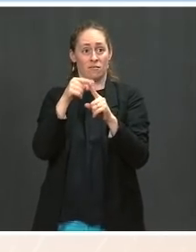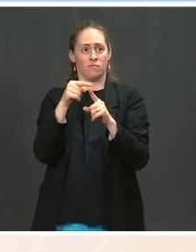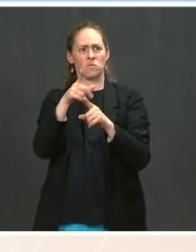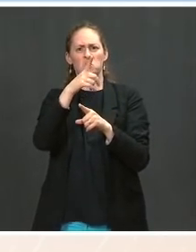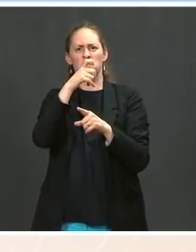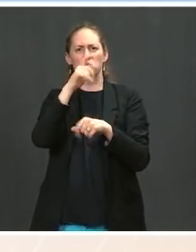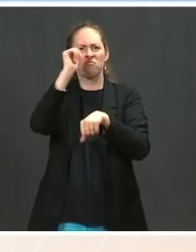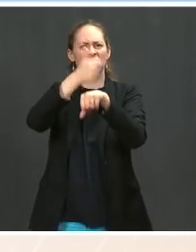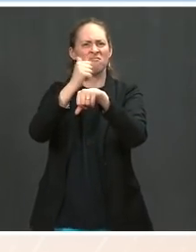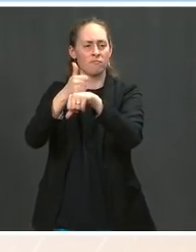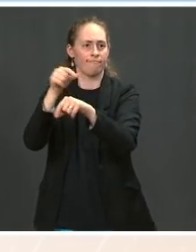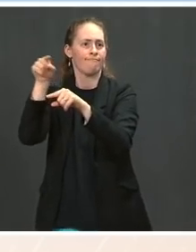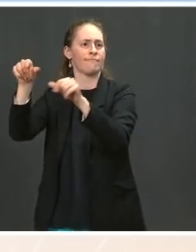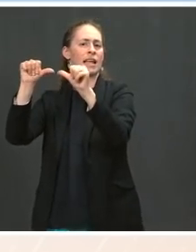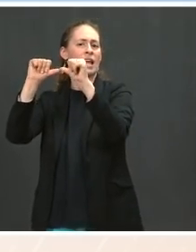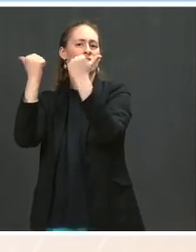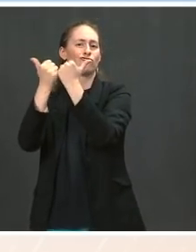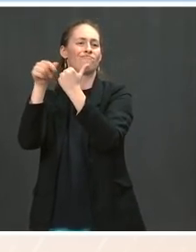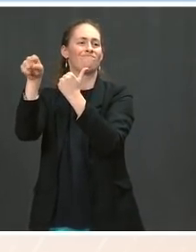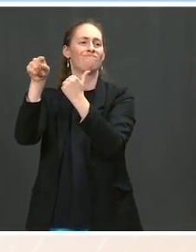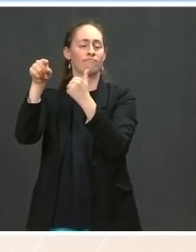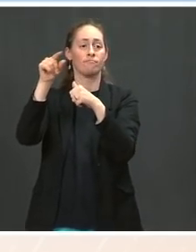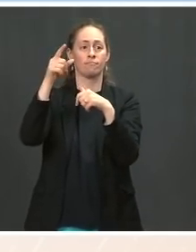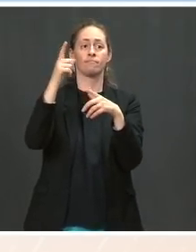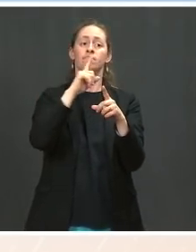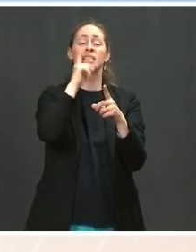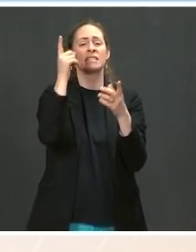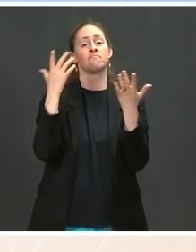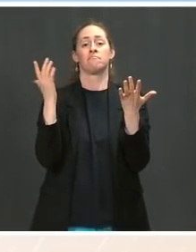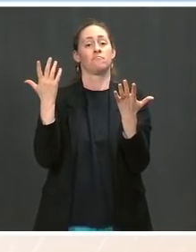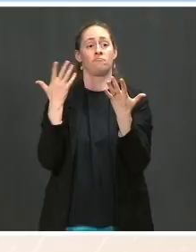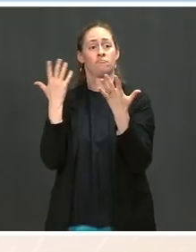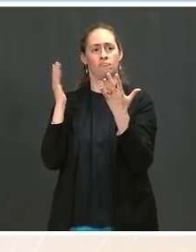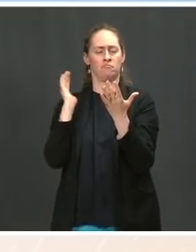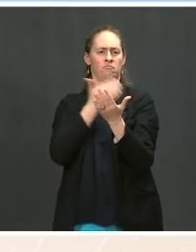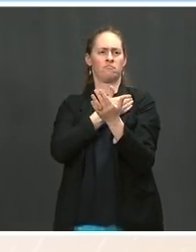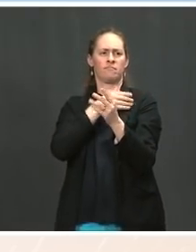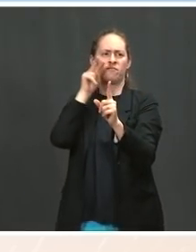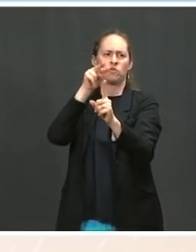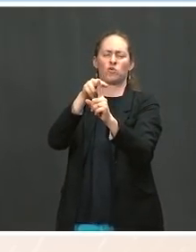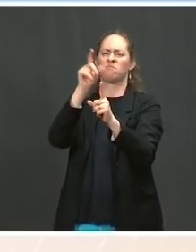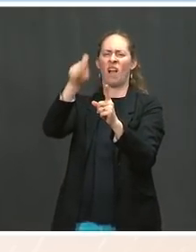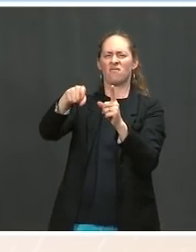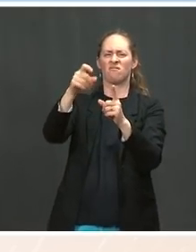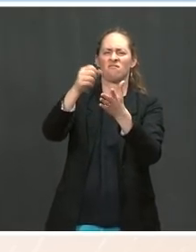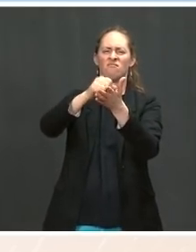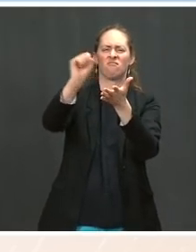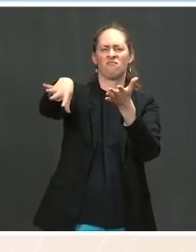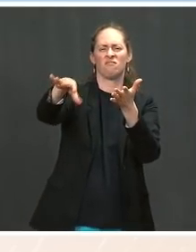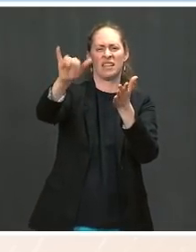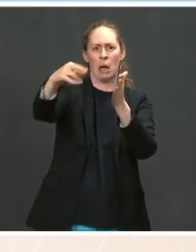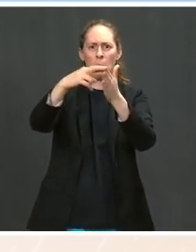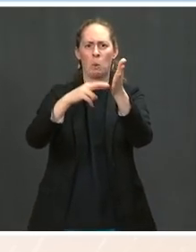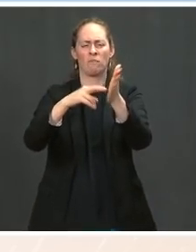But our point of view is certainly they should be rescinded. So -- Go -- go ahead. The Press: Thank you, Jen.